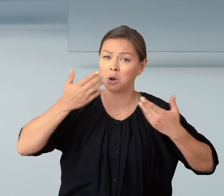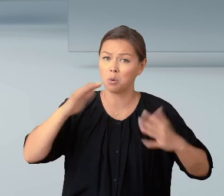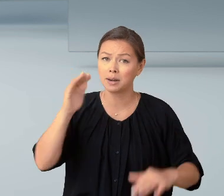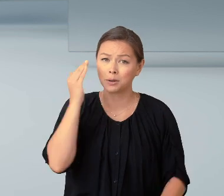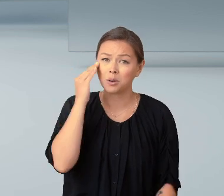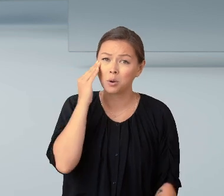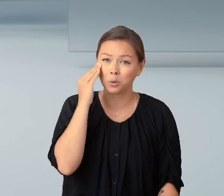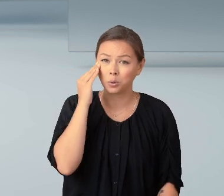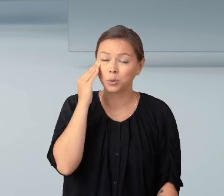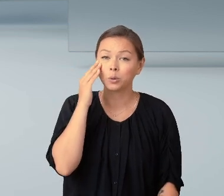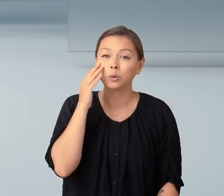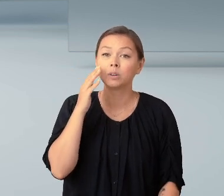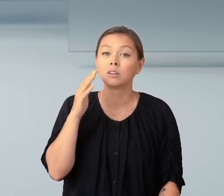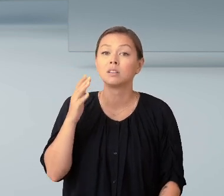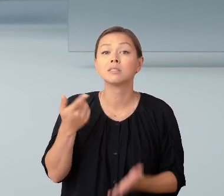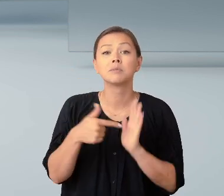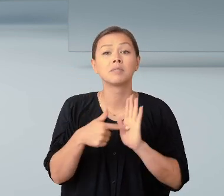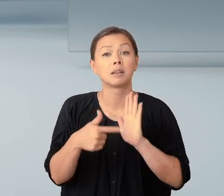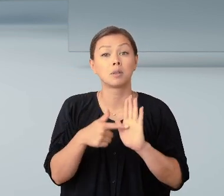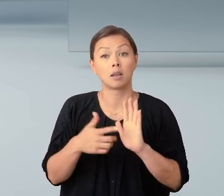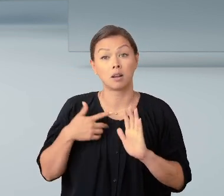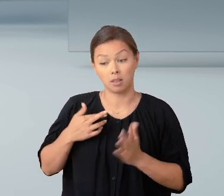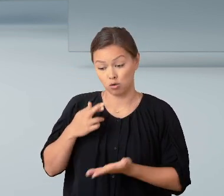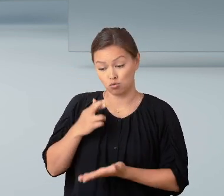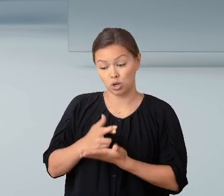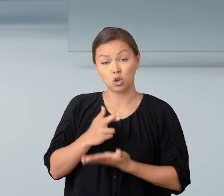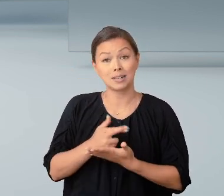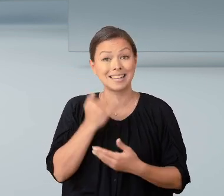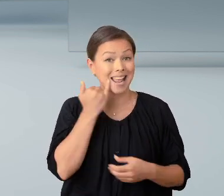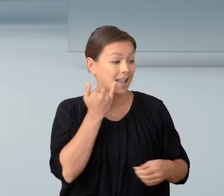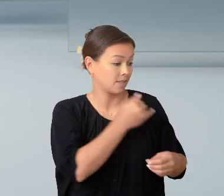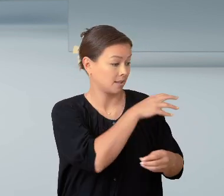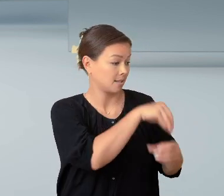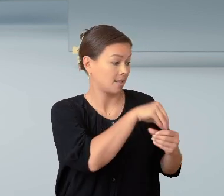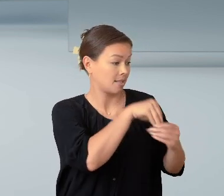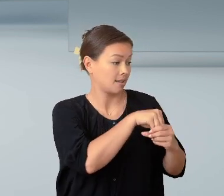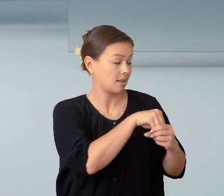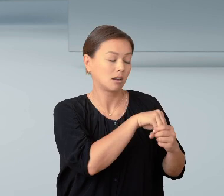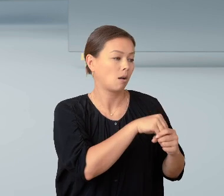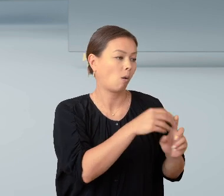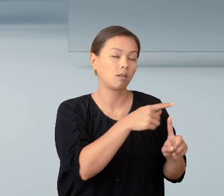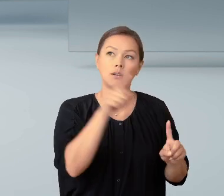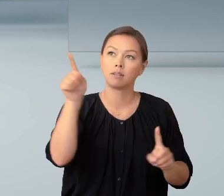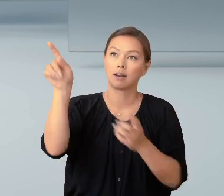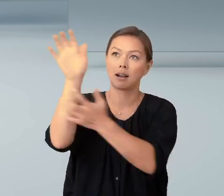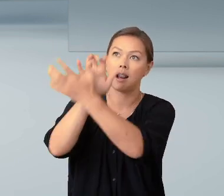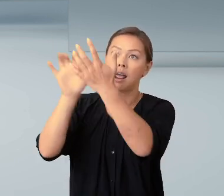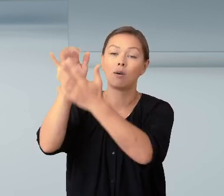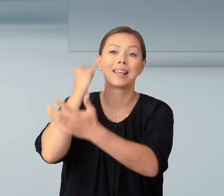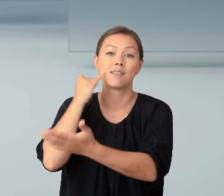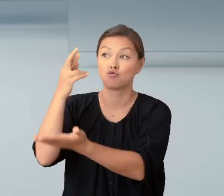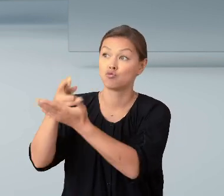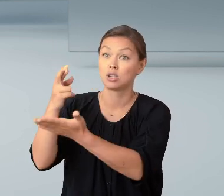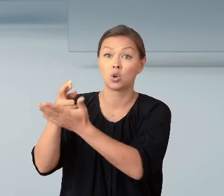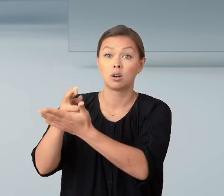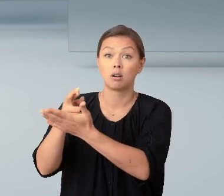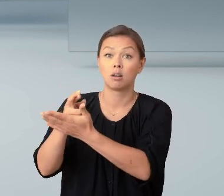people, our resources can be redeployed in other areas because I don't need them to keep, you know, the maintenance and care and feeding